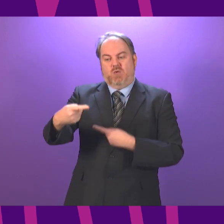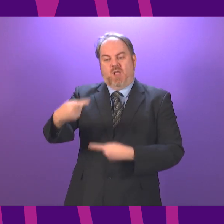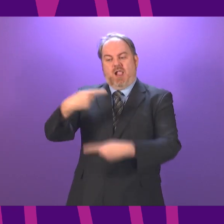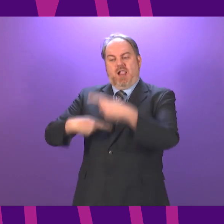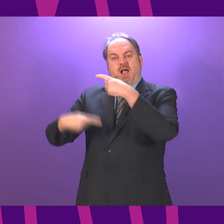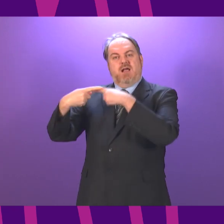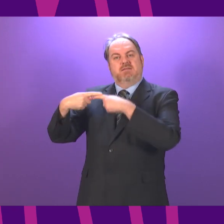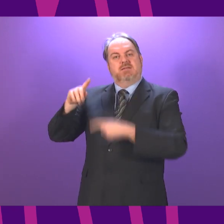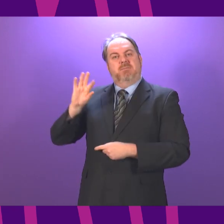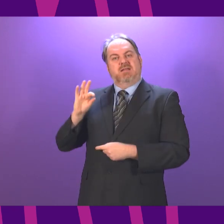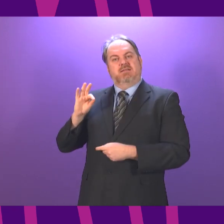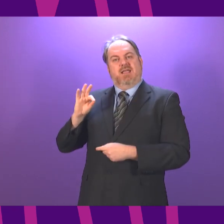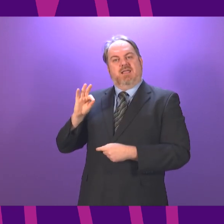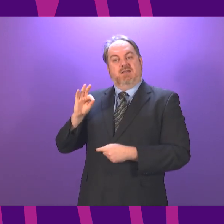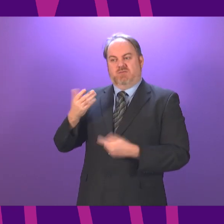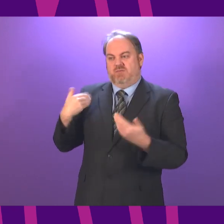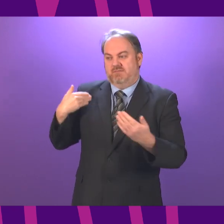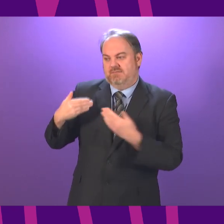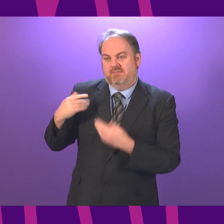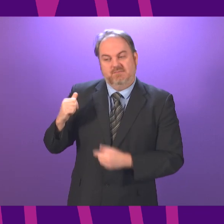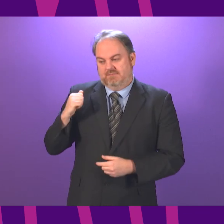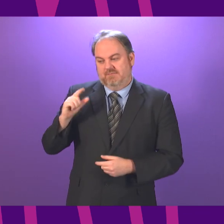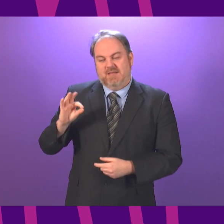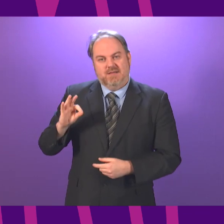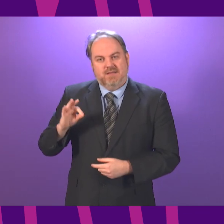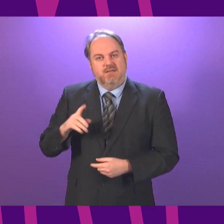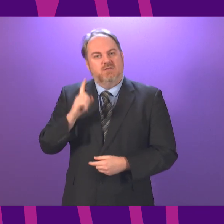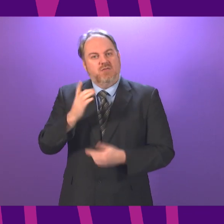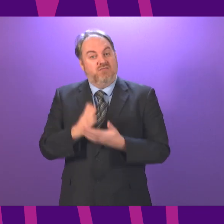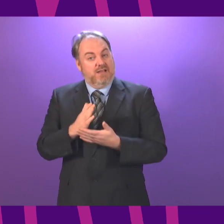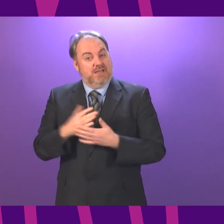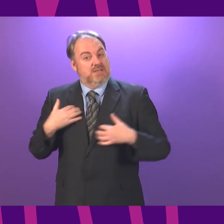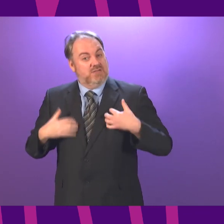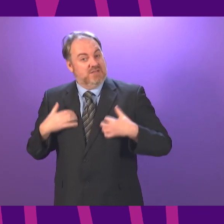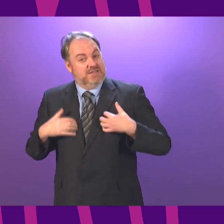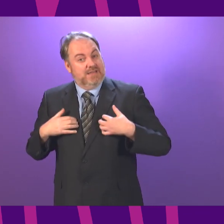others, not by me—the increase in England from one Monday to the next was less than